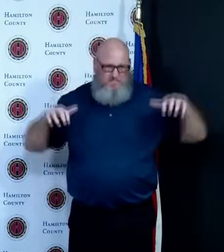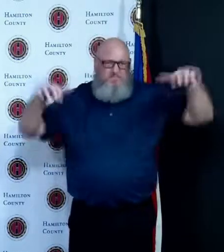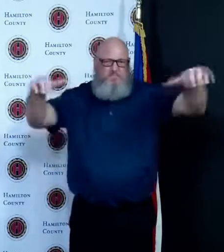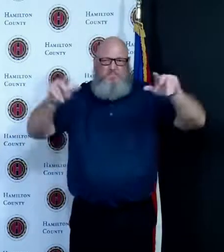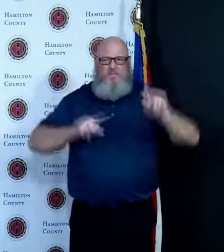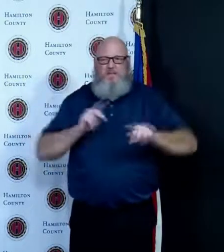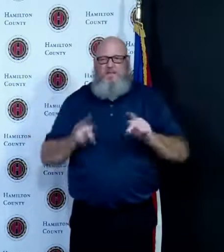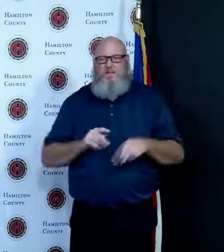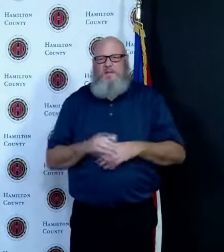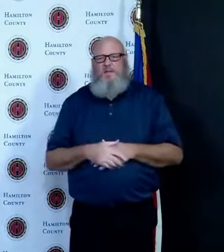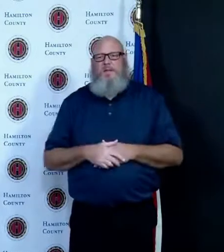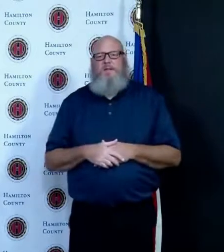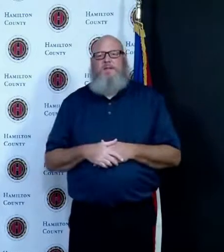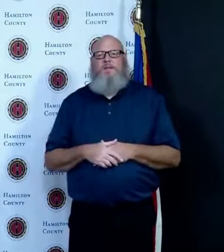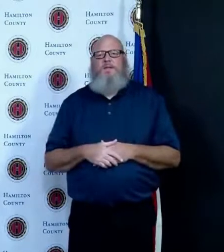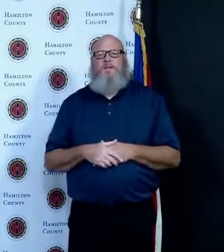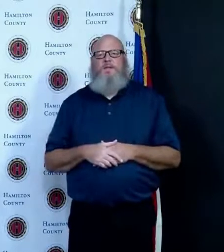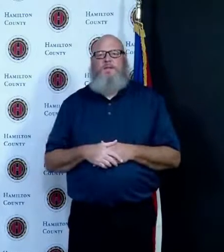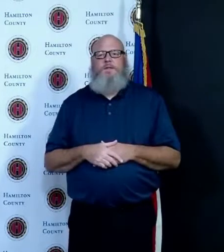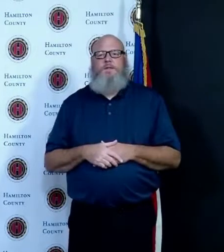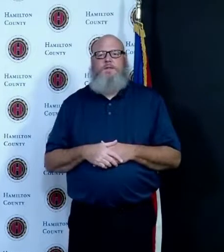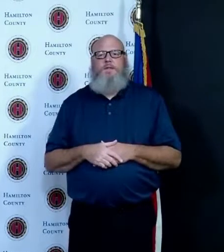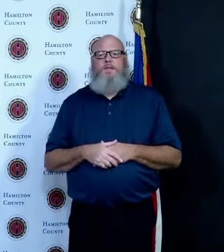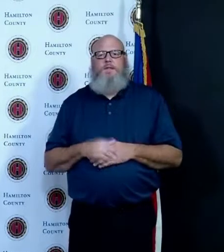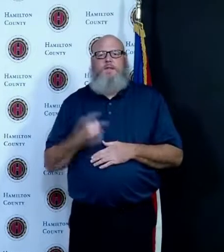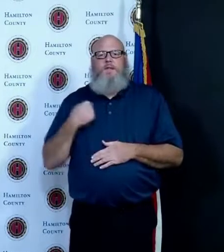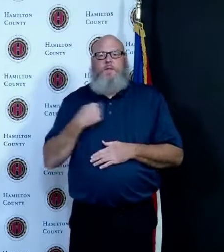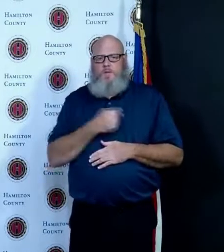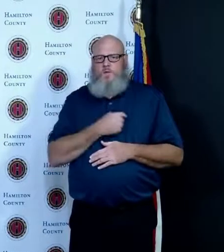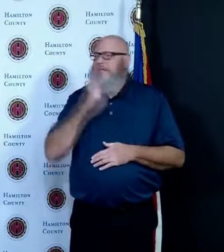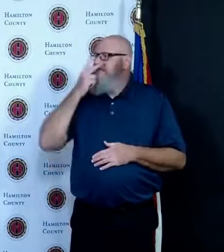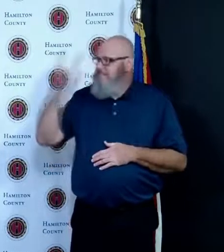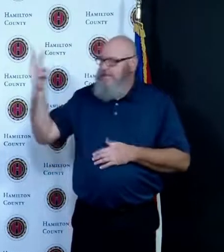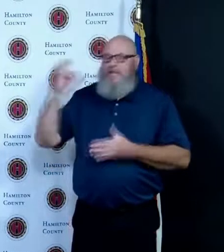FDA level and that will help further assist us in getting more vaccine into our community